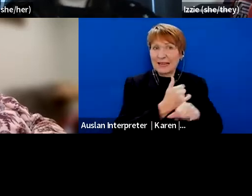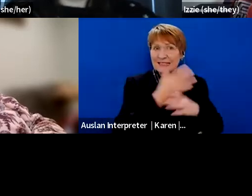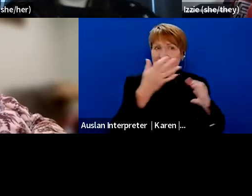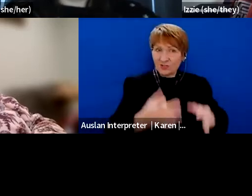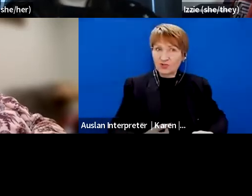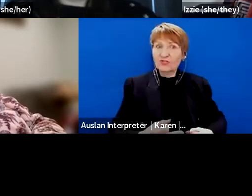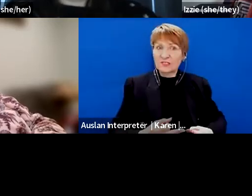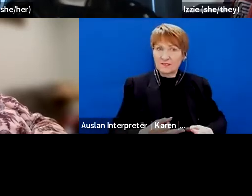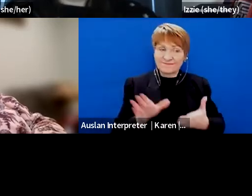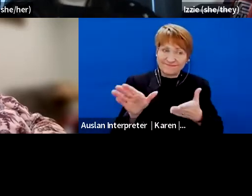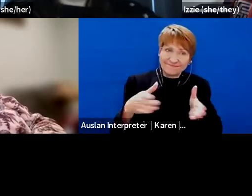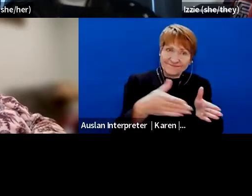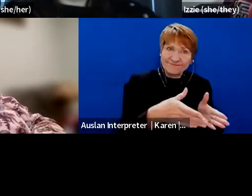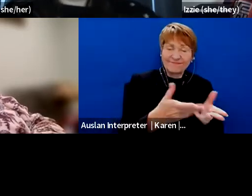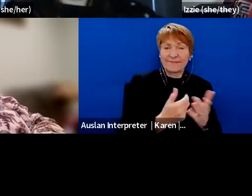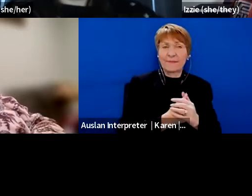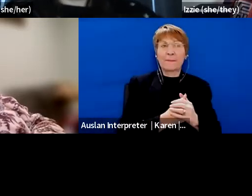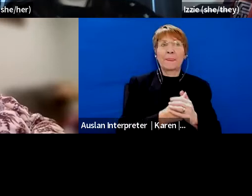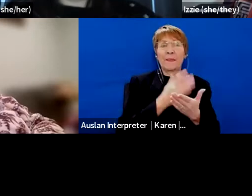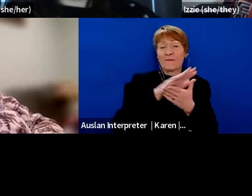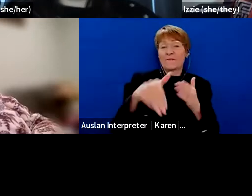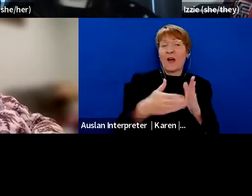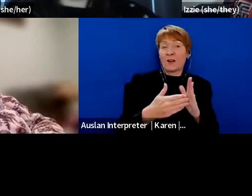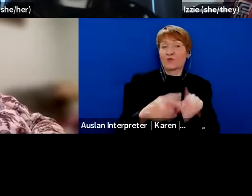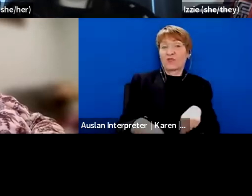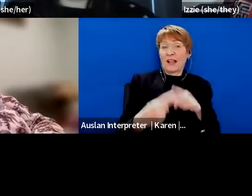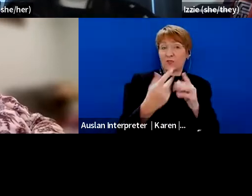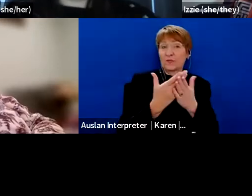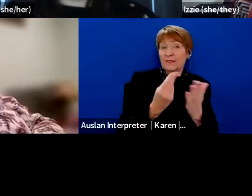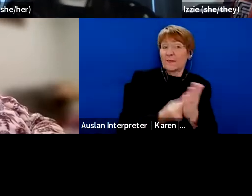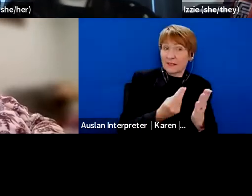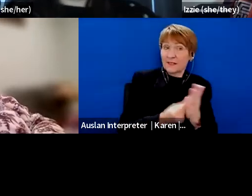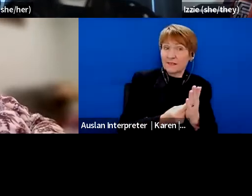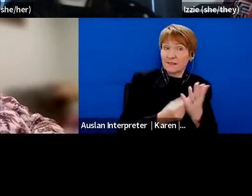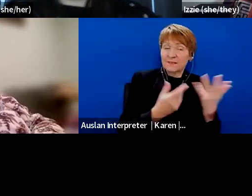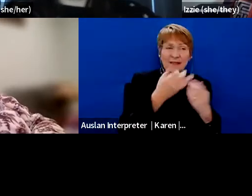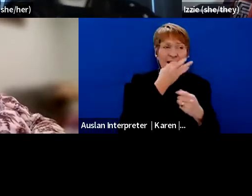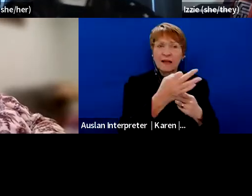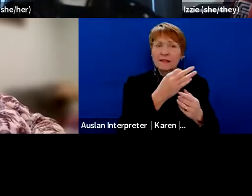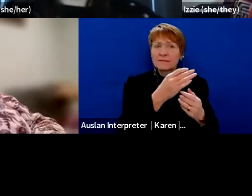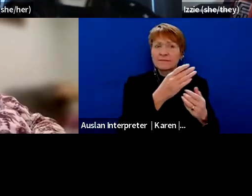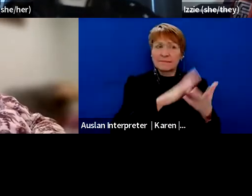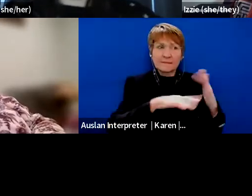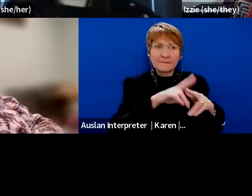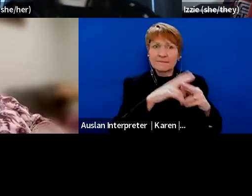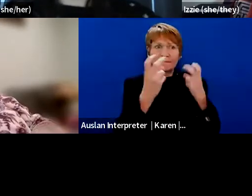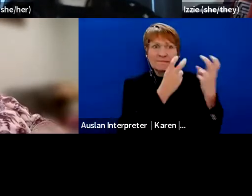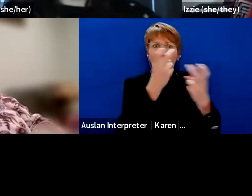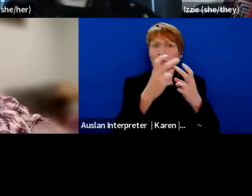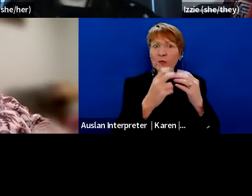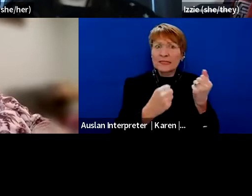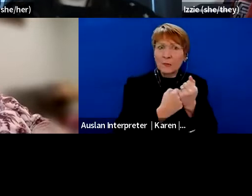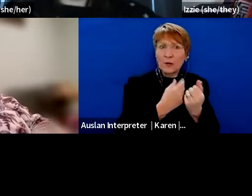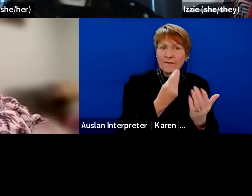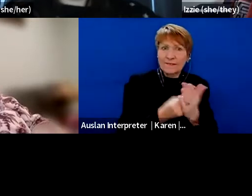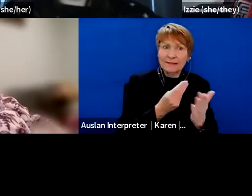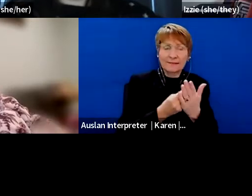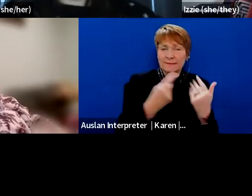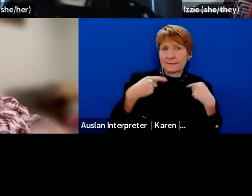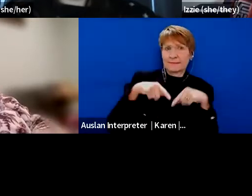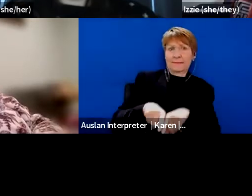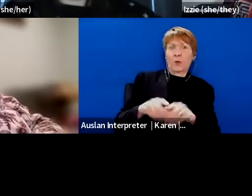So another challenge. The final sort of challenges with funding so we want to encourage families who look for support from fundings that are aligned with their vision for the child in their family.